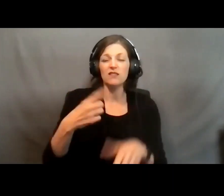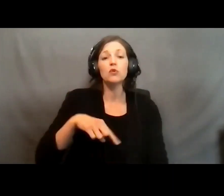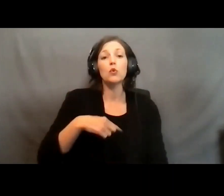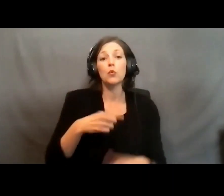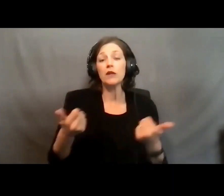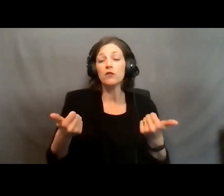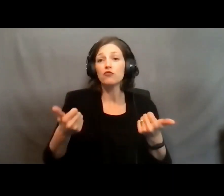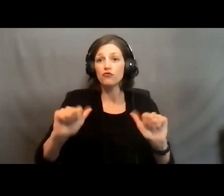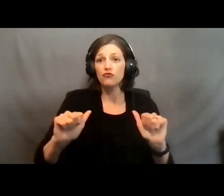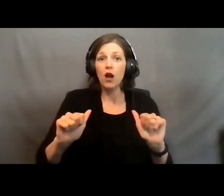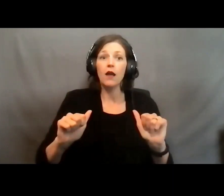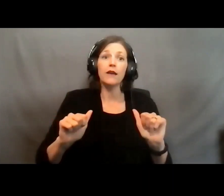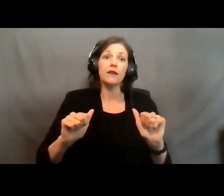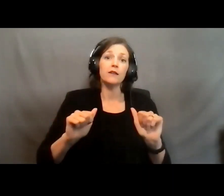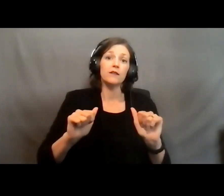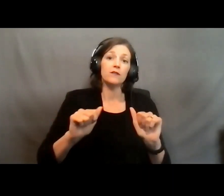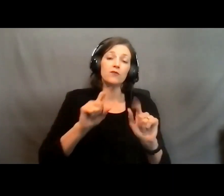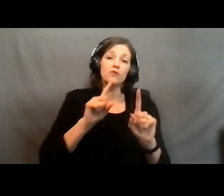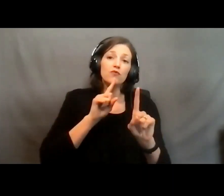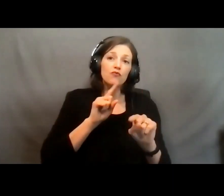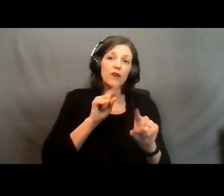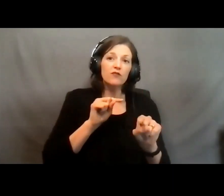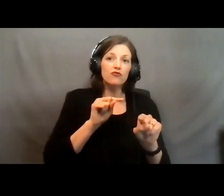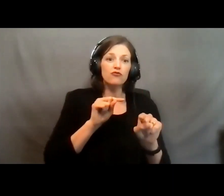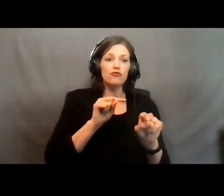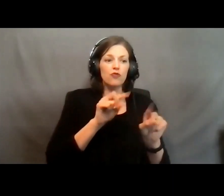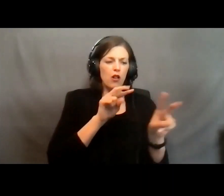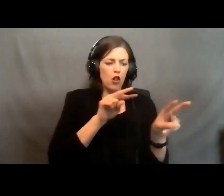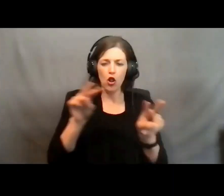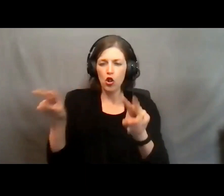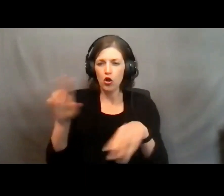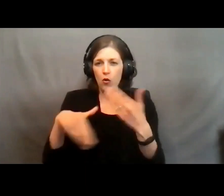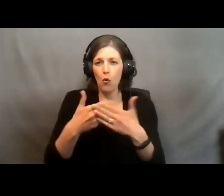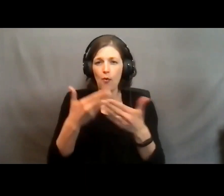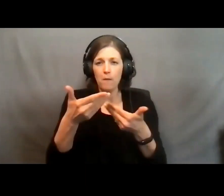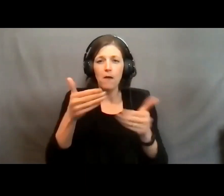move it through all of the boxes and be as 13:45:15 responsive as we can , as quickly as